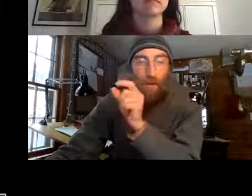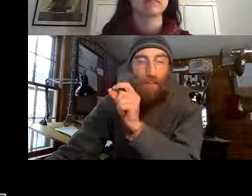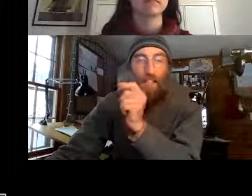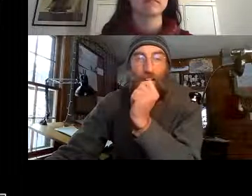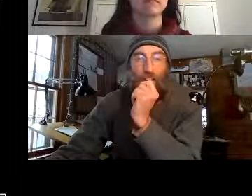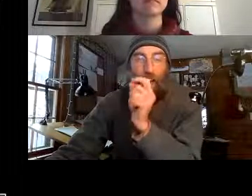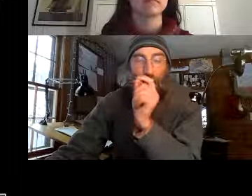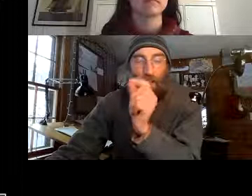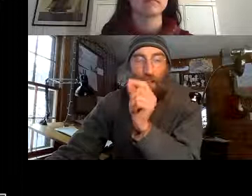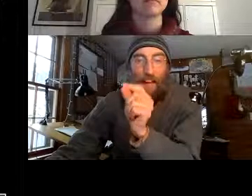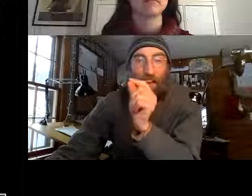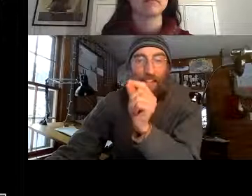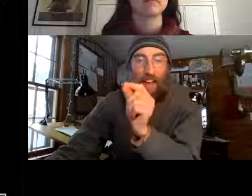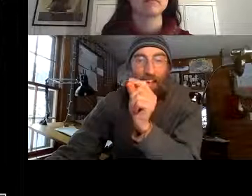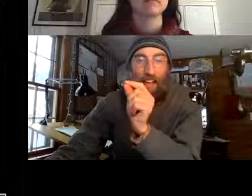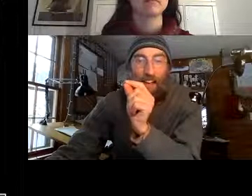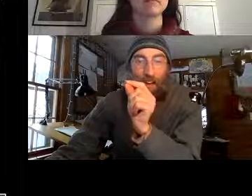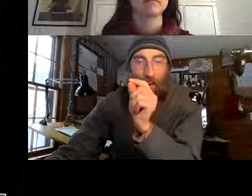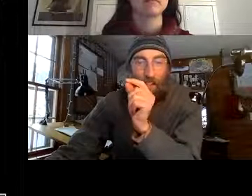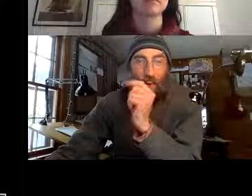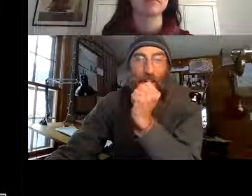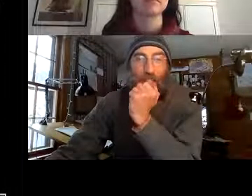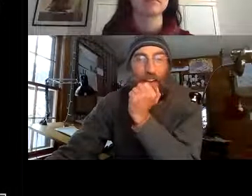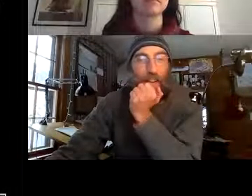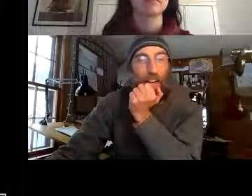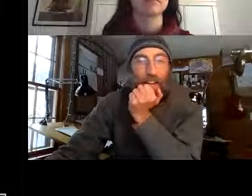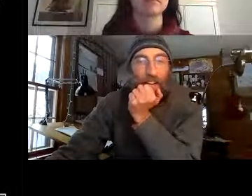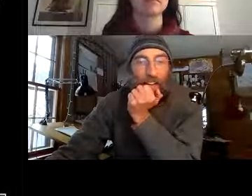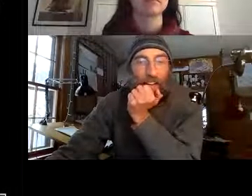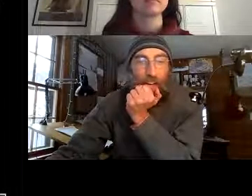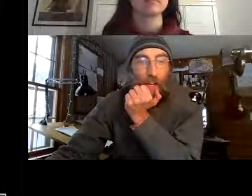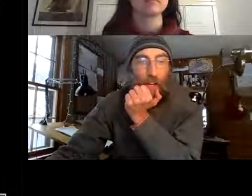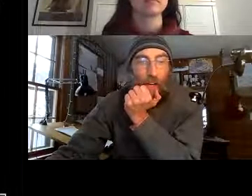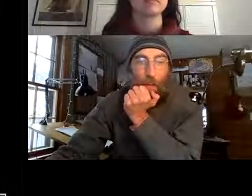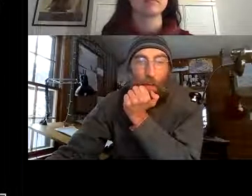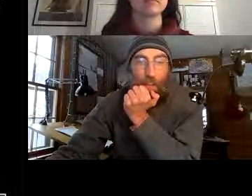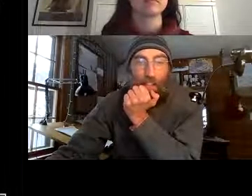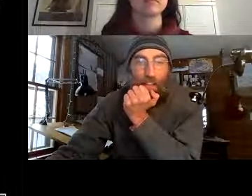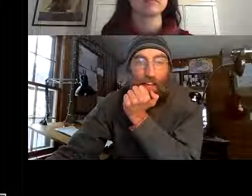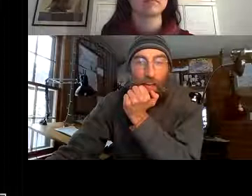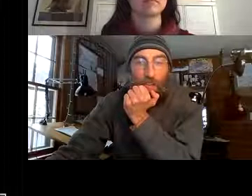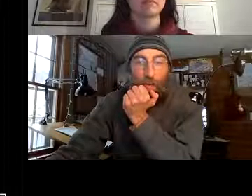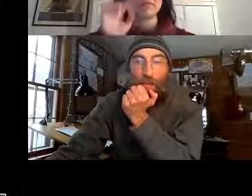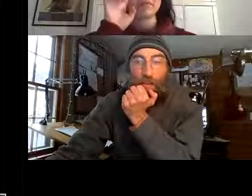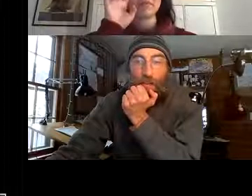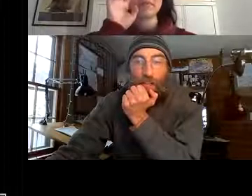words together, and realize that there are these arguments out there. "If you would keep a people enslaved, refuse